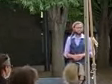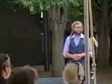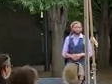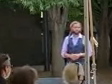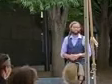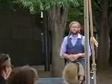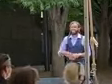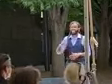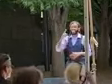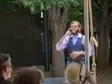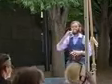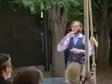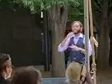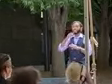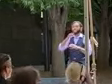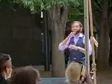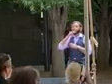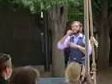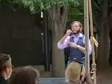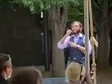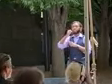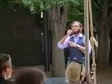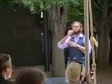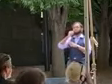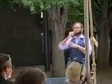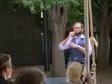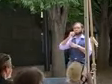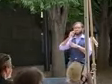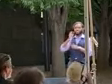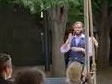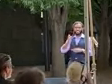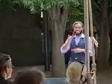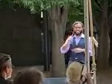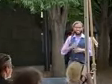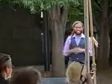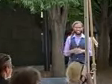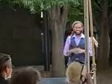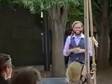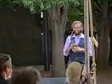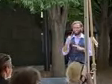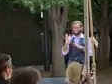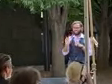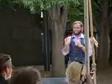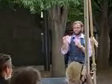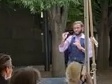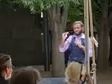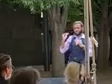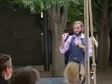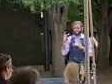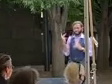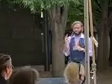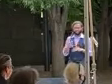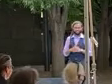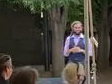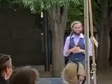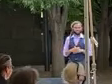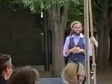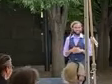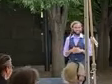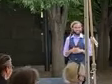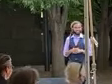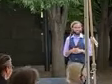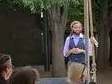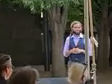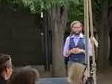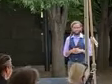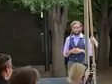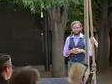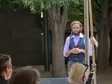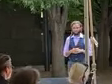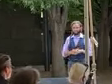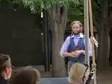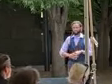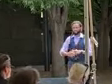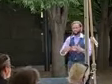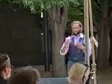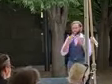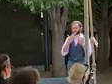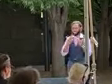I think I have to lower this by just a wee bit. Well, thank you all for being here today,